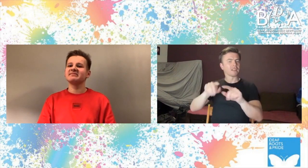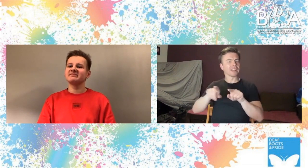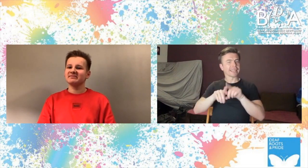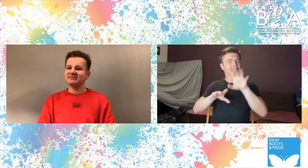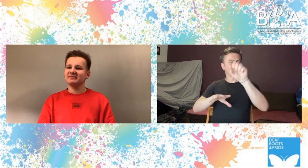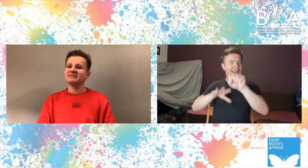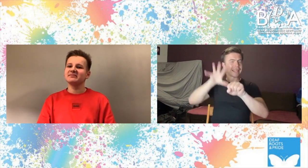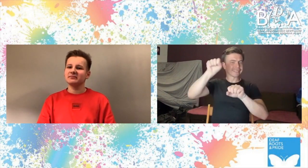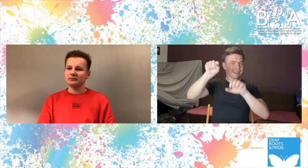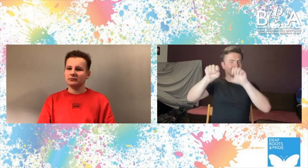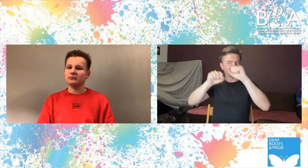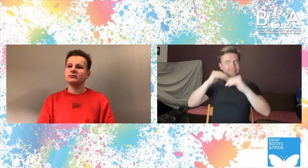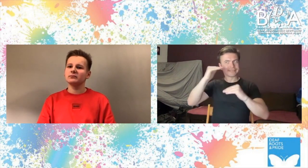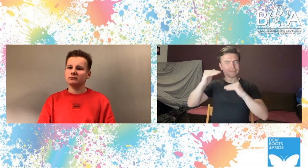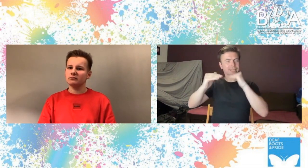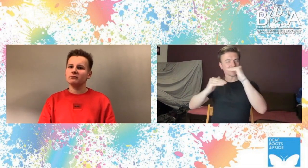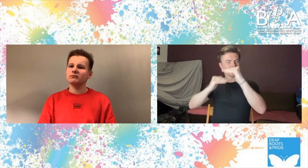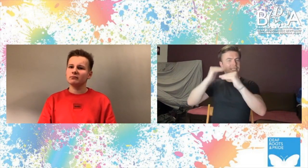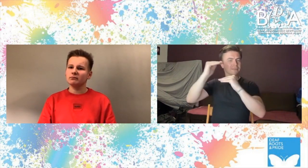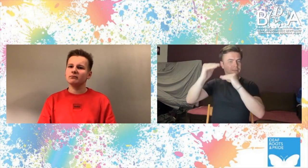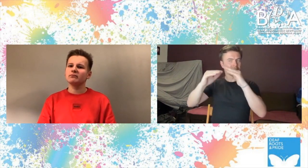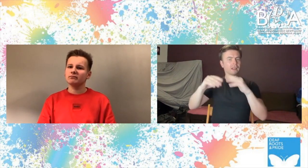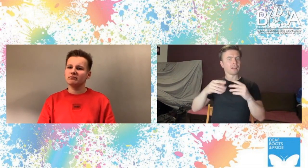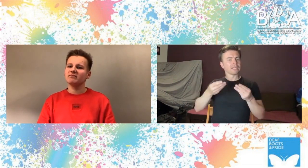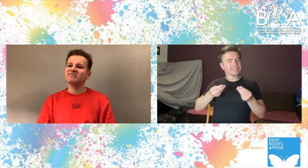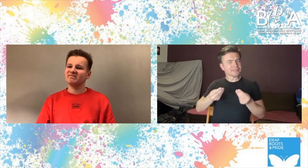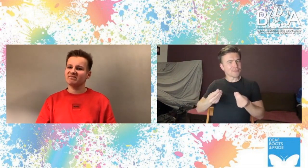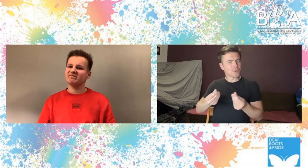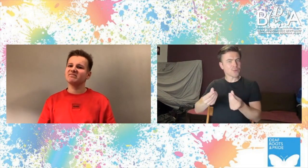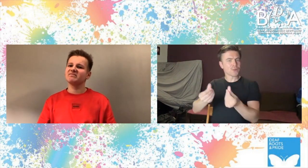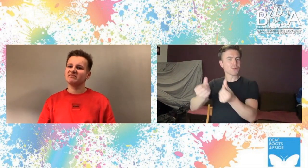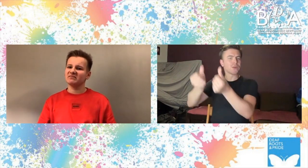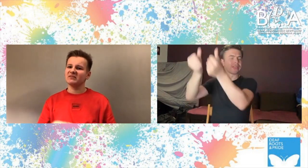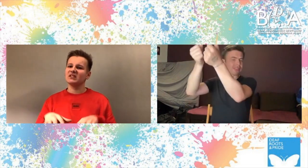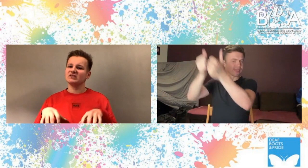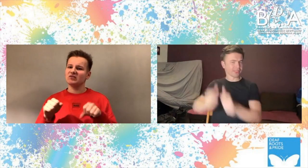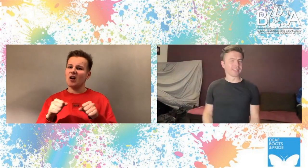steady. It’s a bit like climbing a ladder really - you take it one at a time.